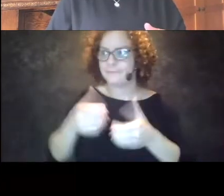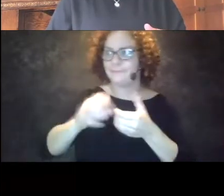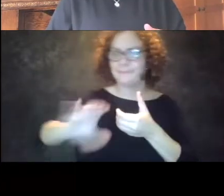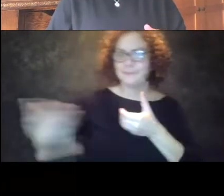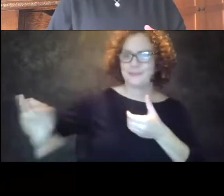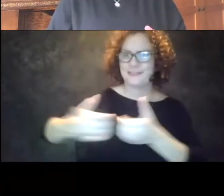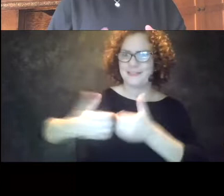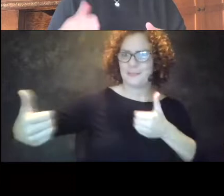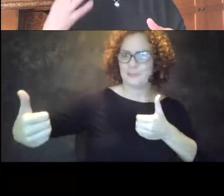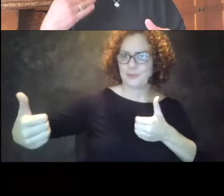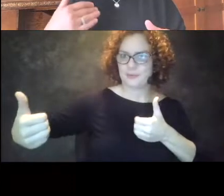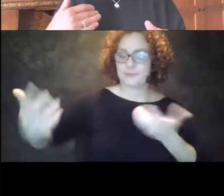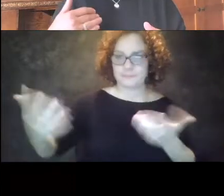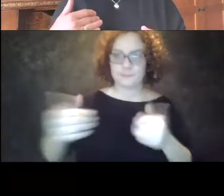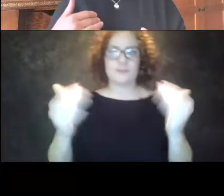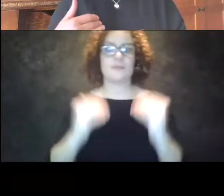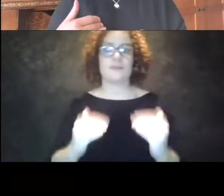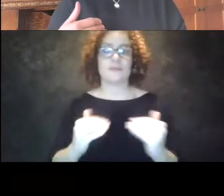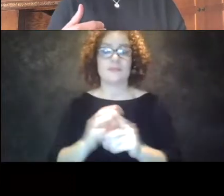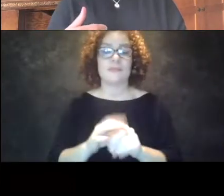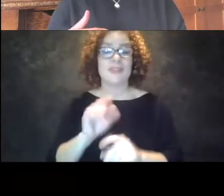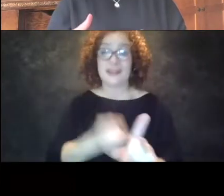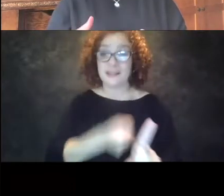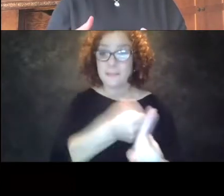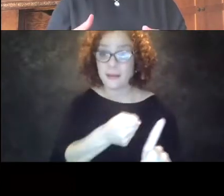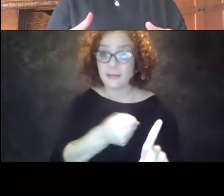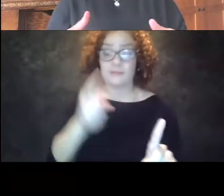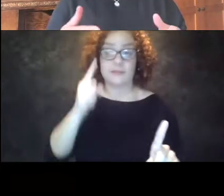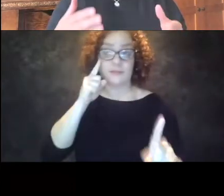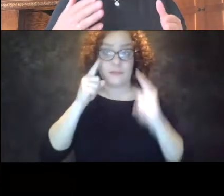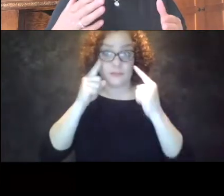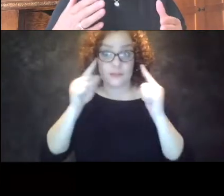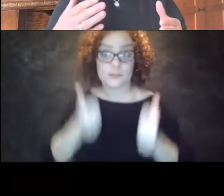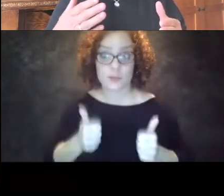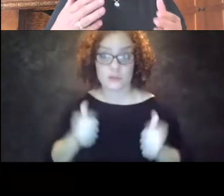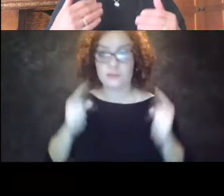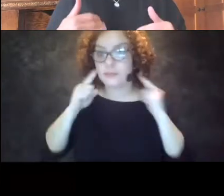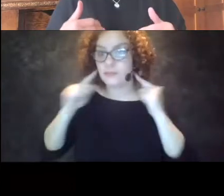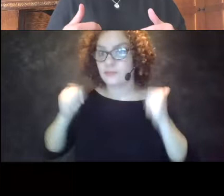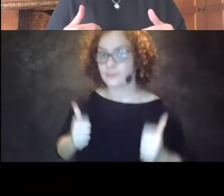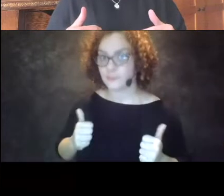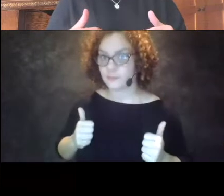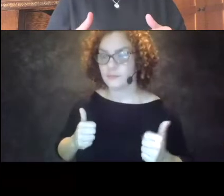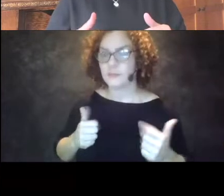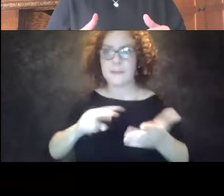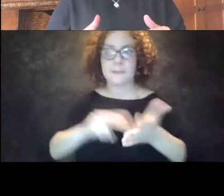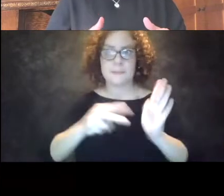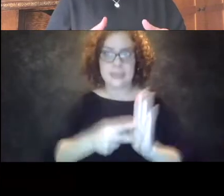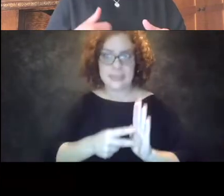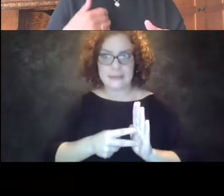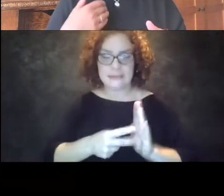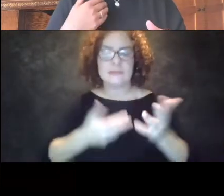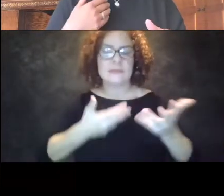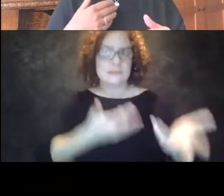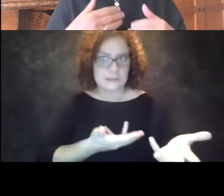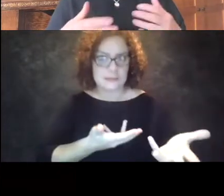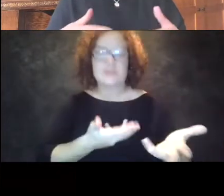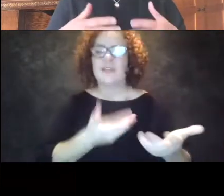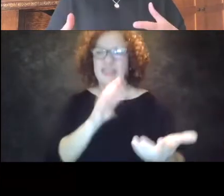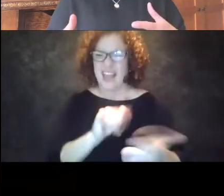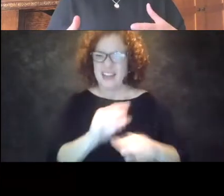of having a vision loss to be to have difficulty with hearing. If your communication skills